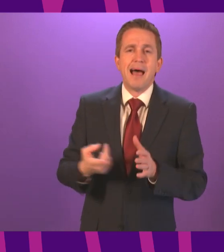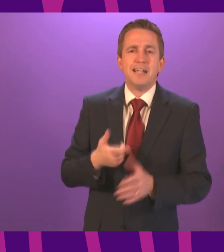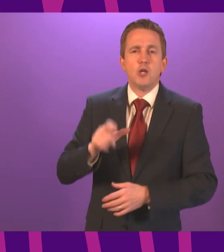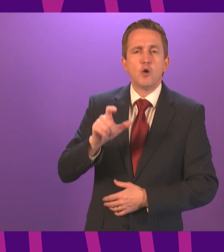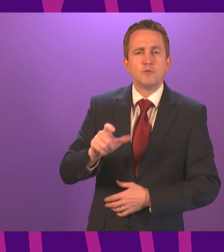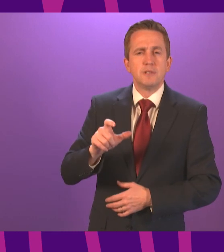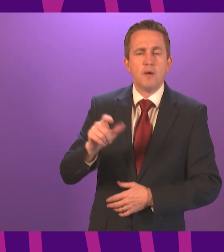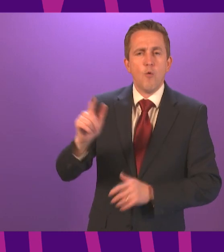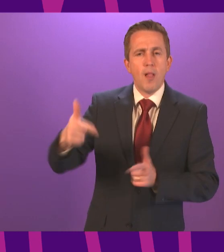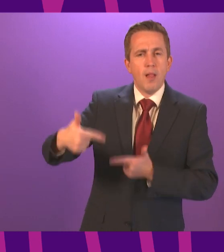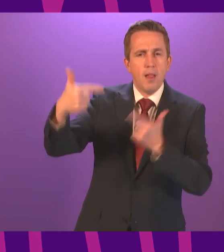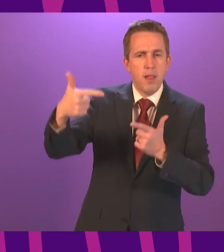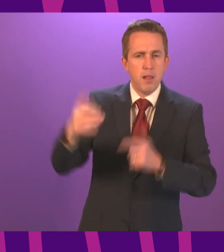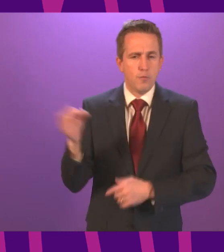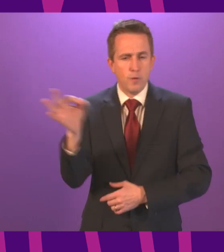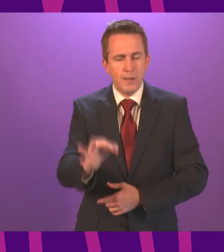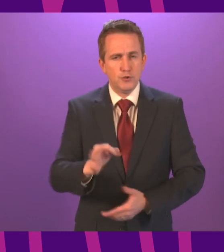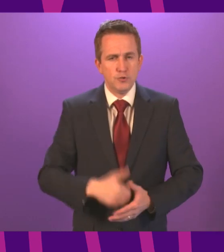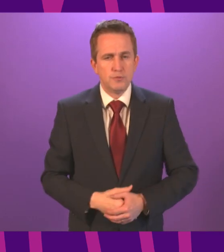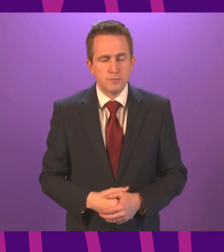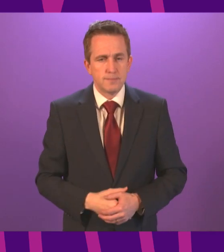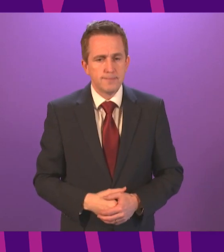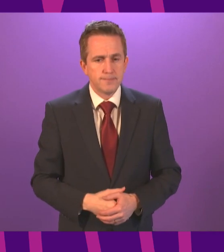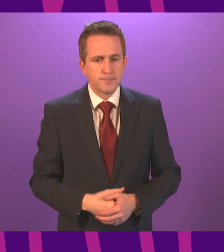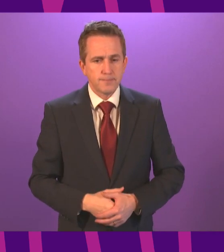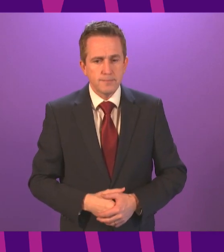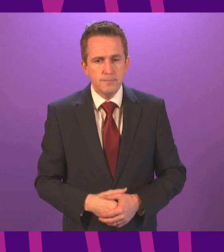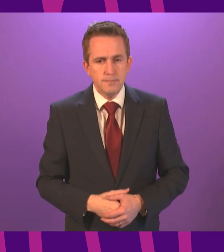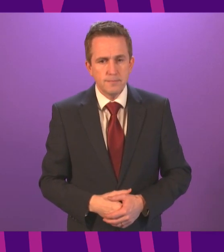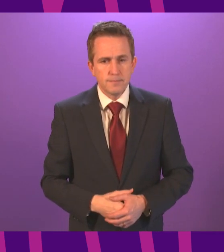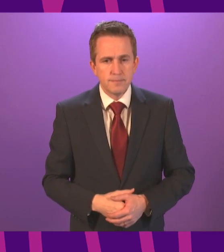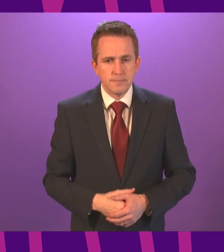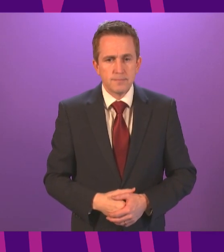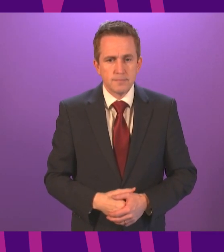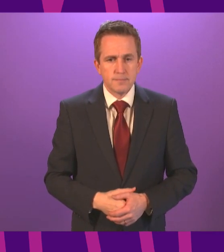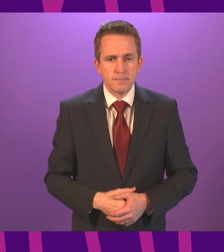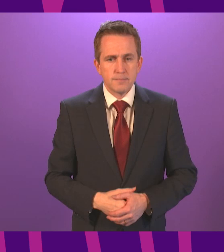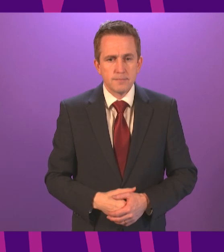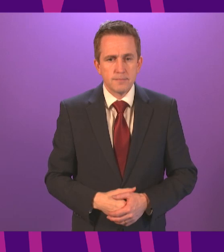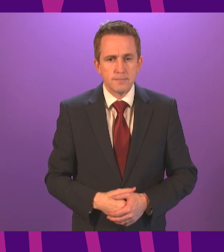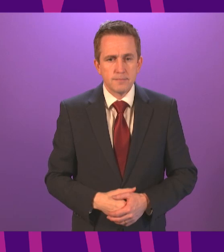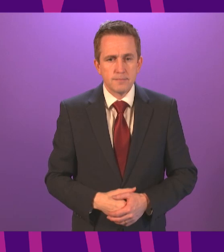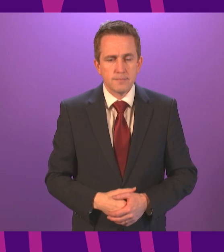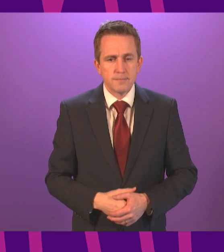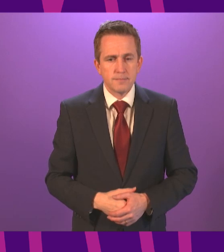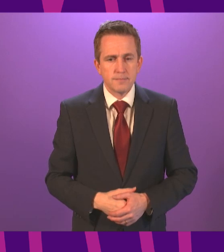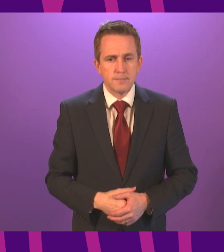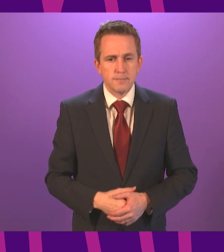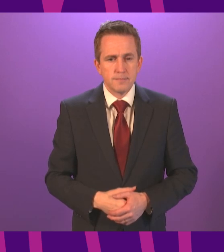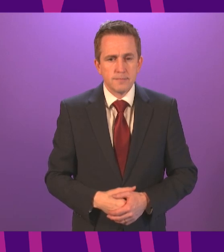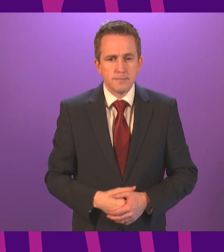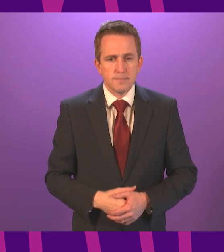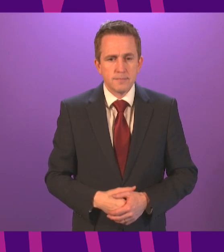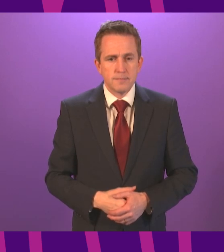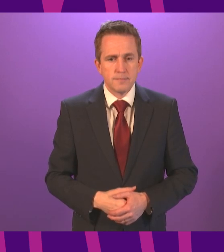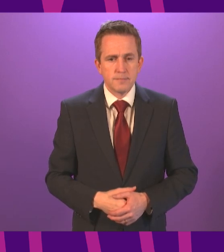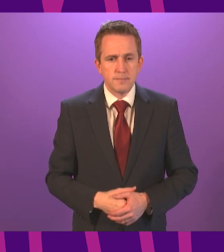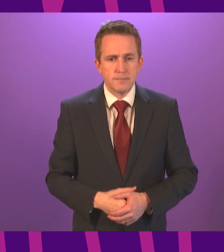Angela Constance (Almond Valley) (SNP): There is considerable disappointment in West